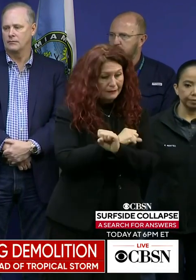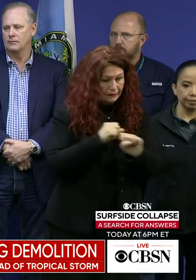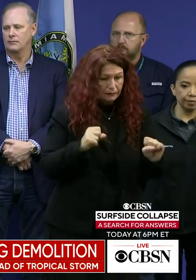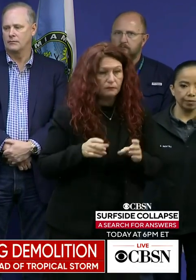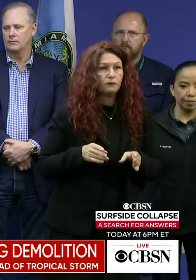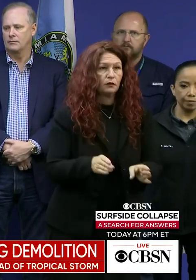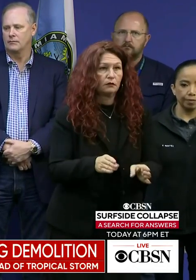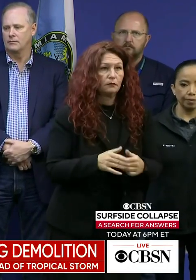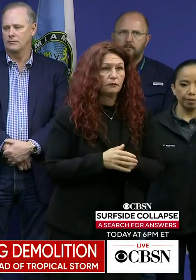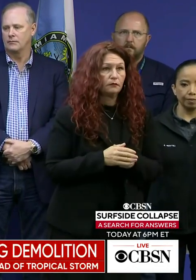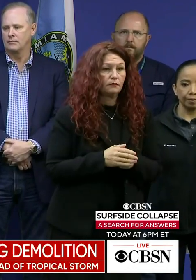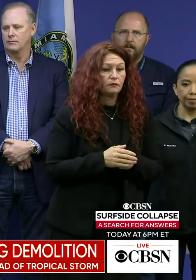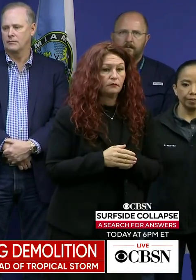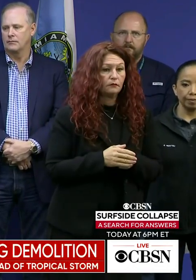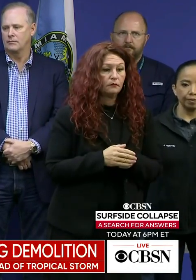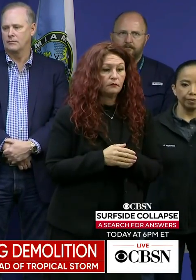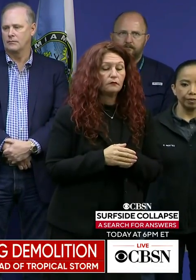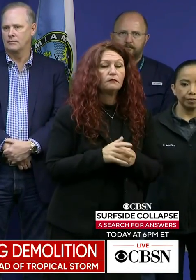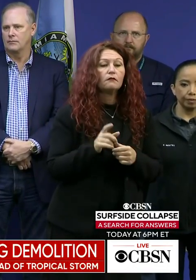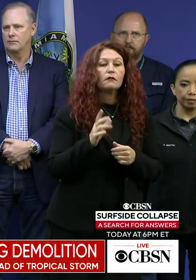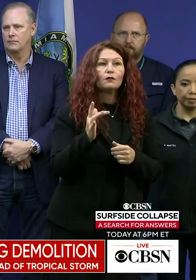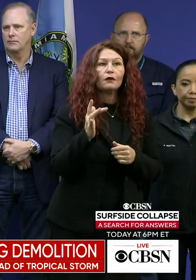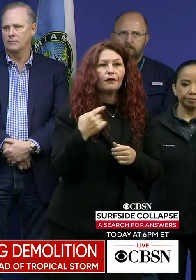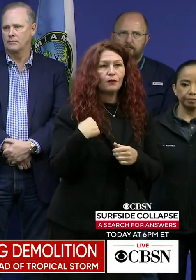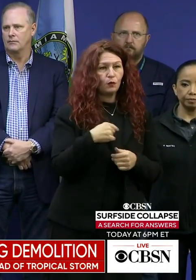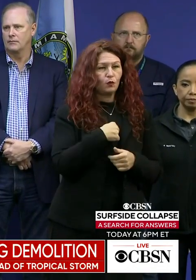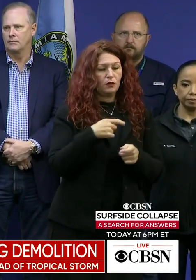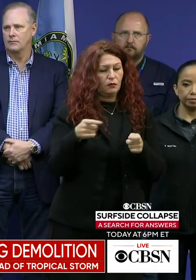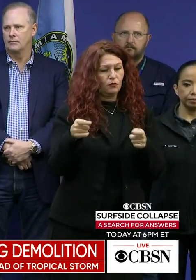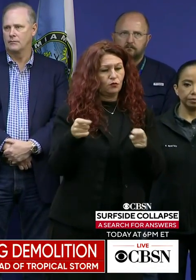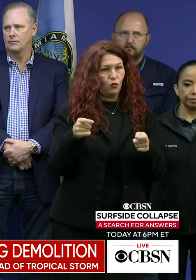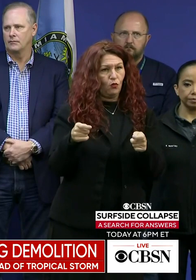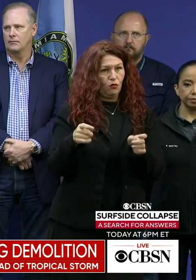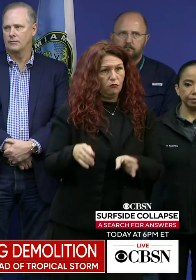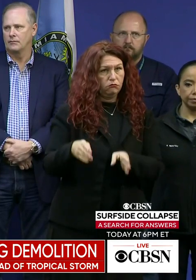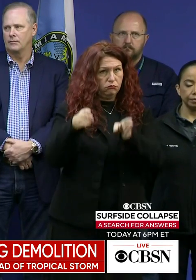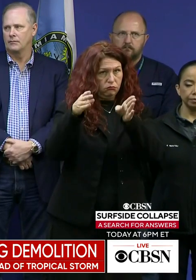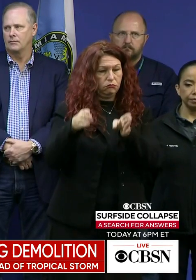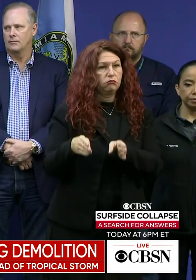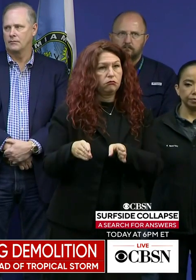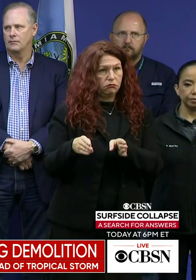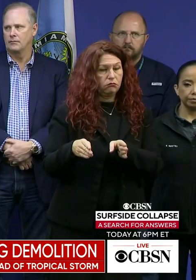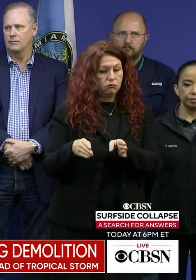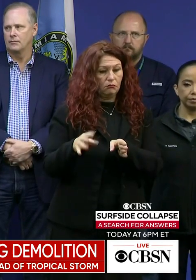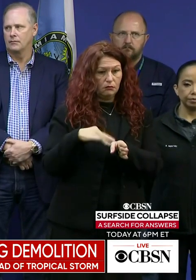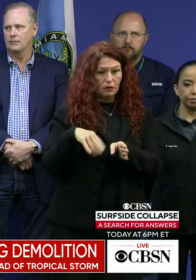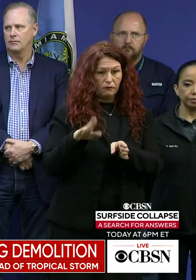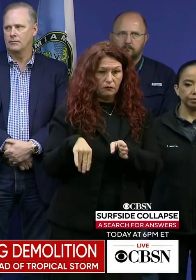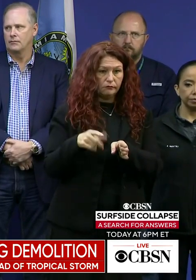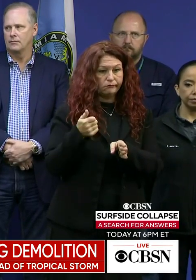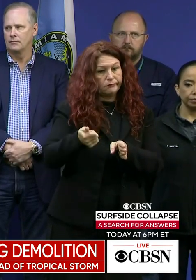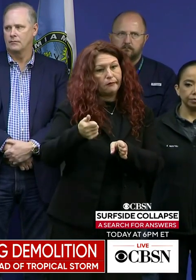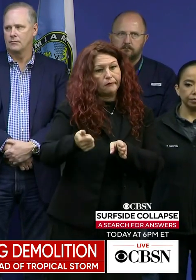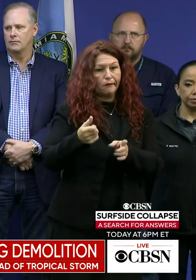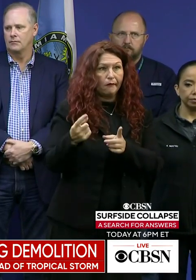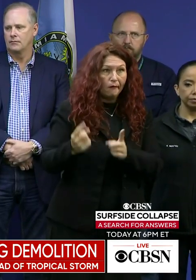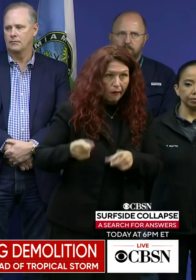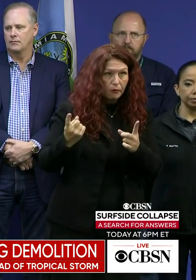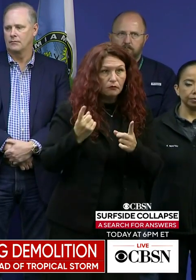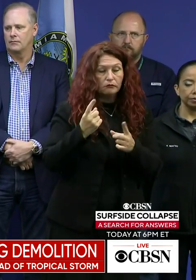OUR TOP PRIORITY IS THAT THE BUILDING COME DOWN AS SOON AS POSSIBLE, NO MATTER WHAT THAT